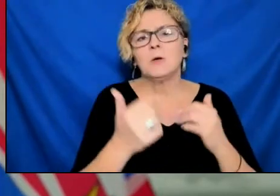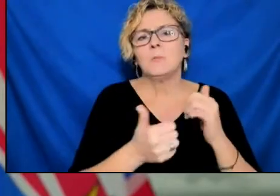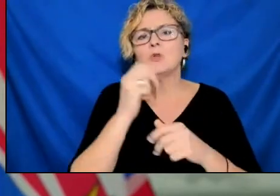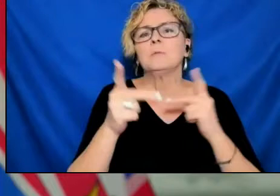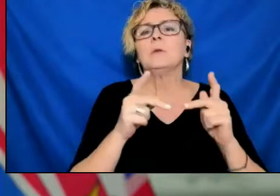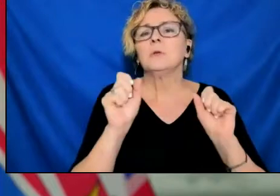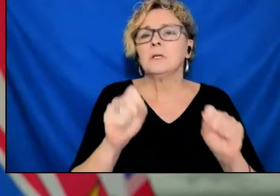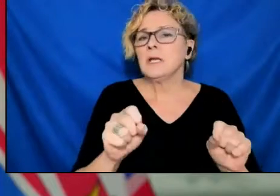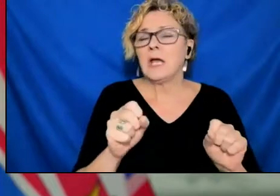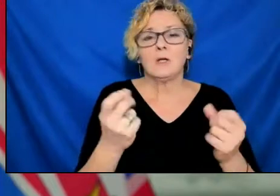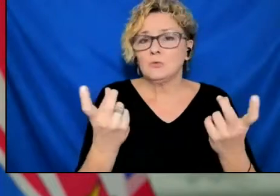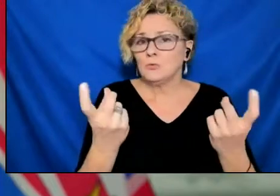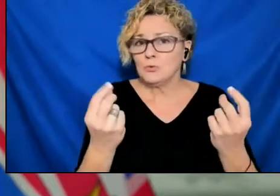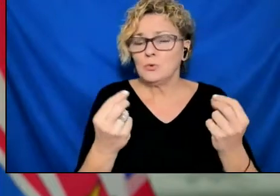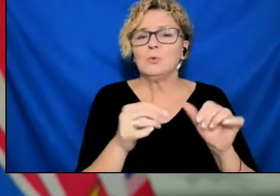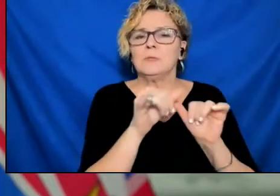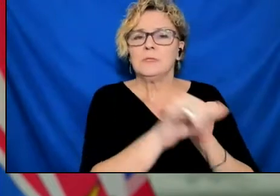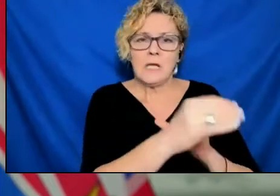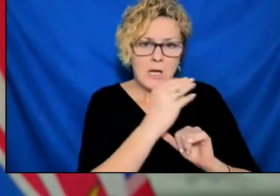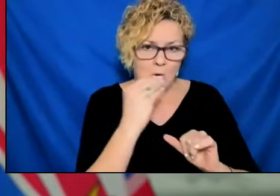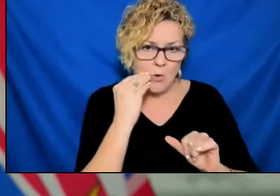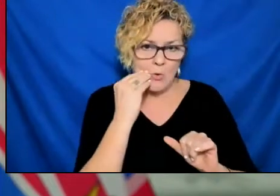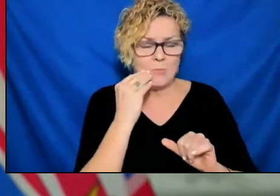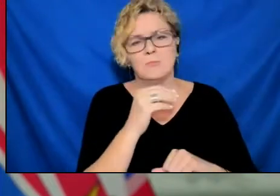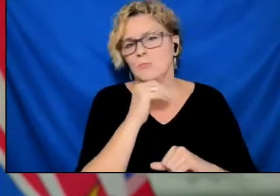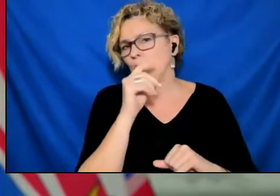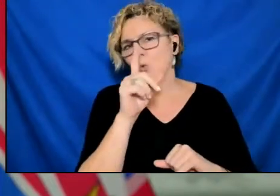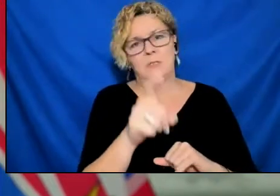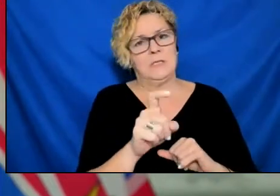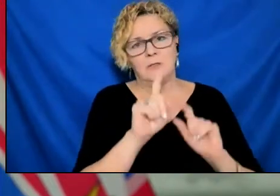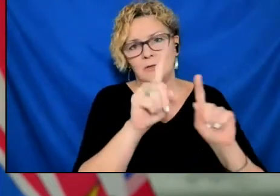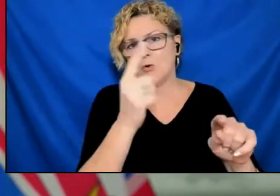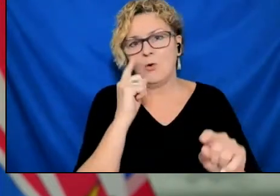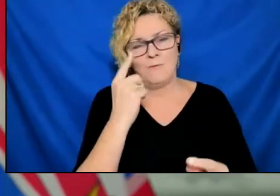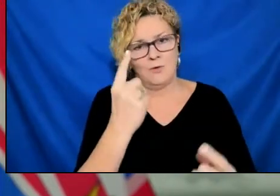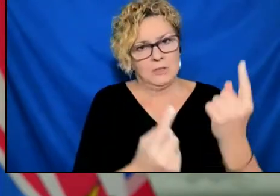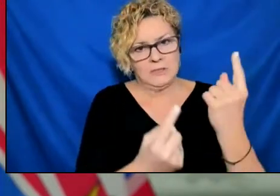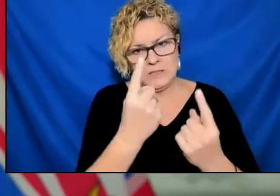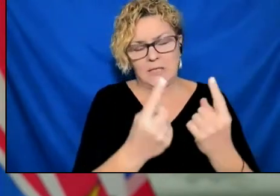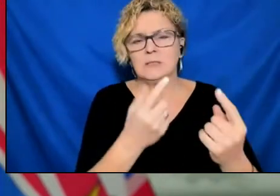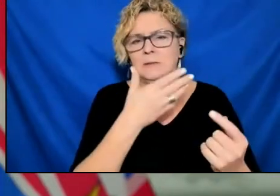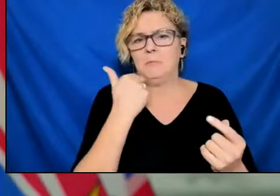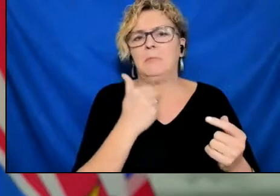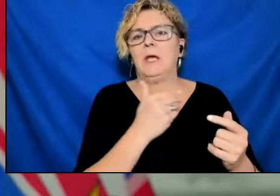don't need a test. Booster doses are also providing